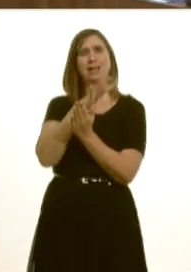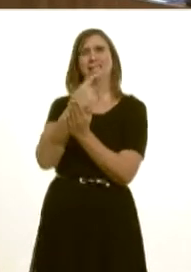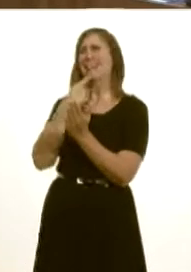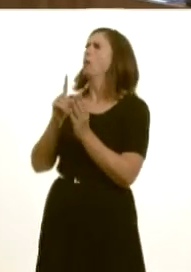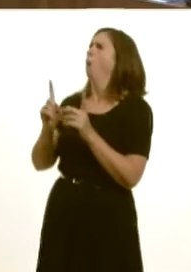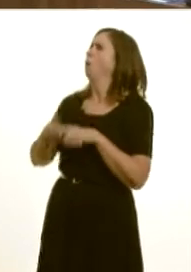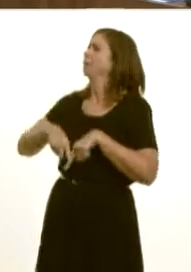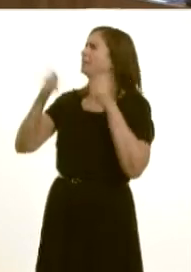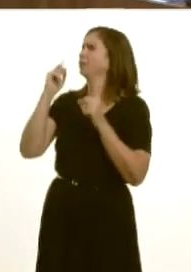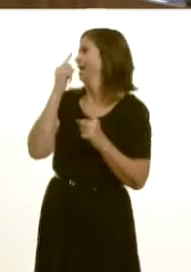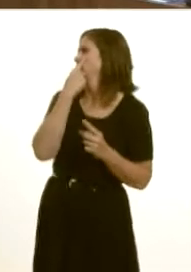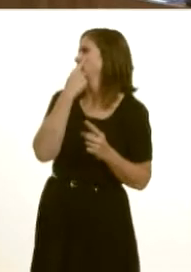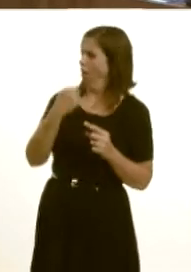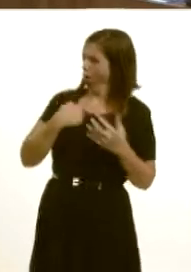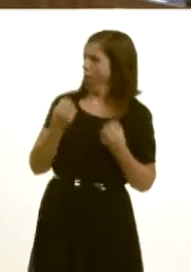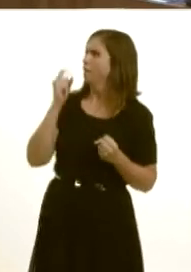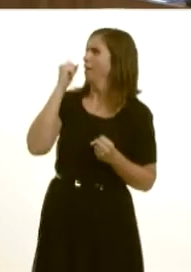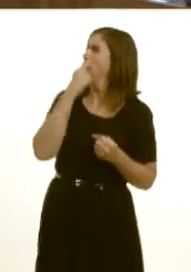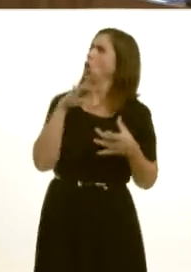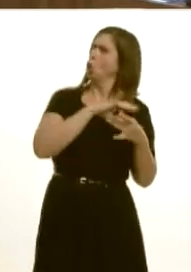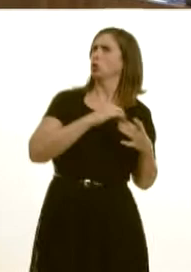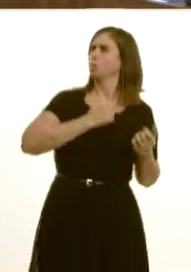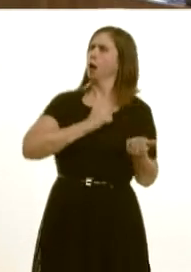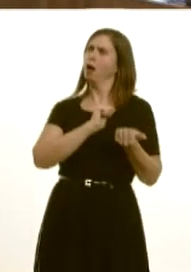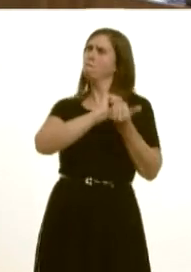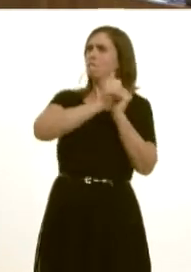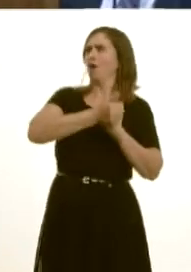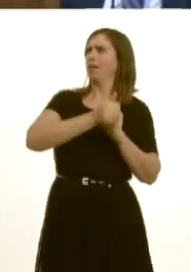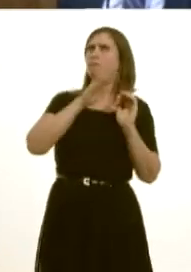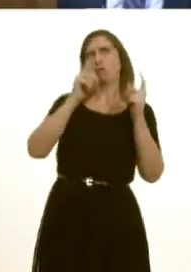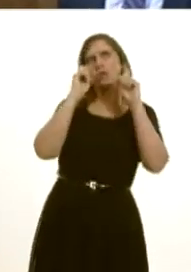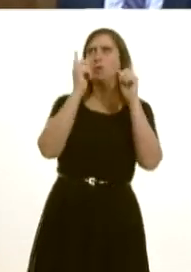on your six college friends, or the ones that you lodged with in Cardiff—when you ‘first